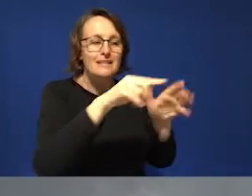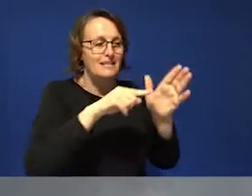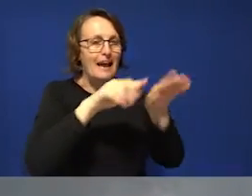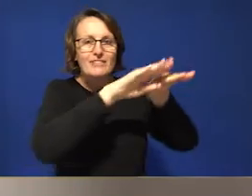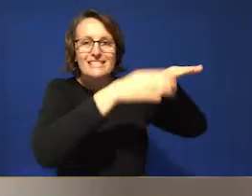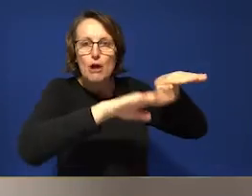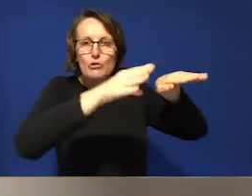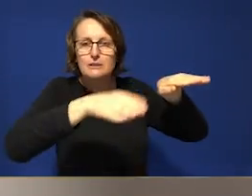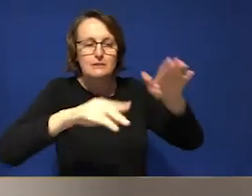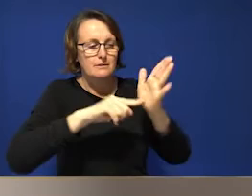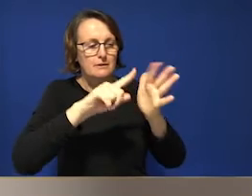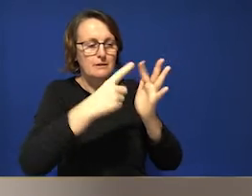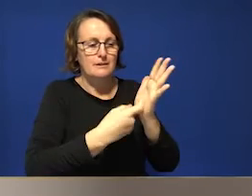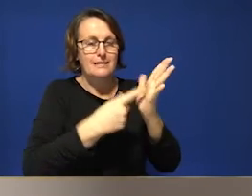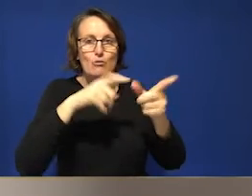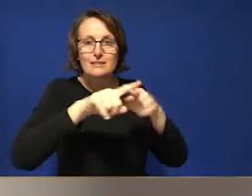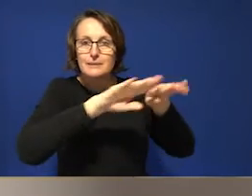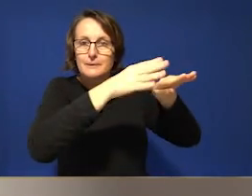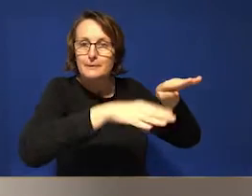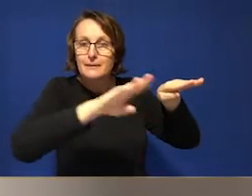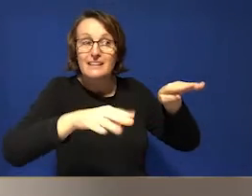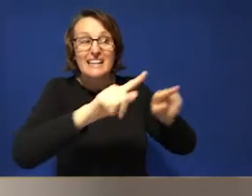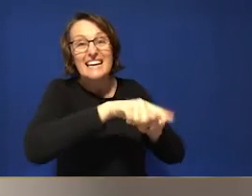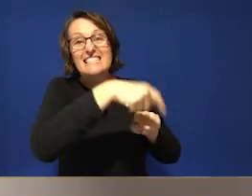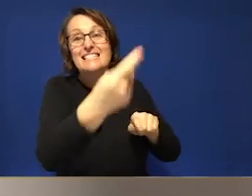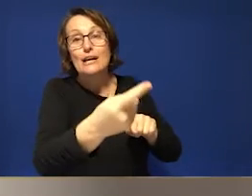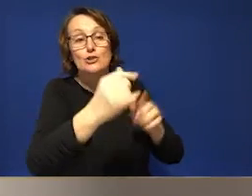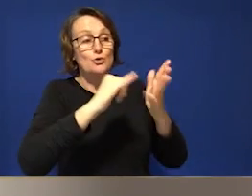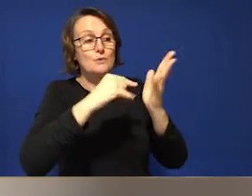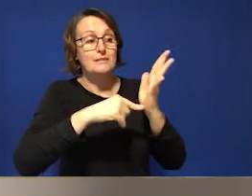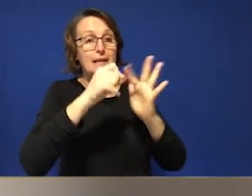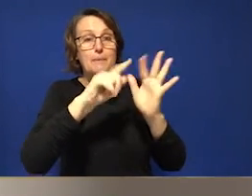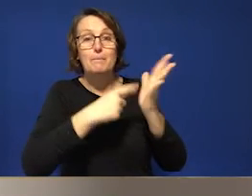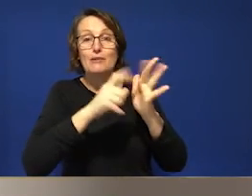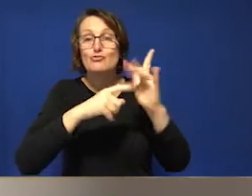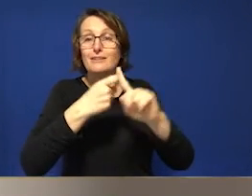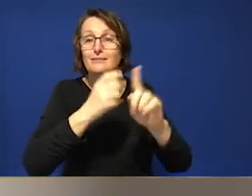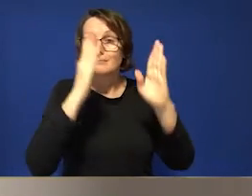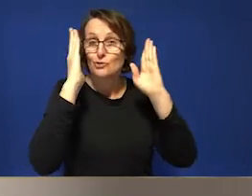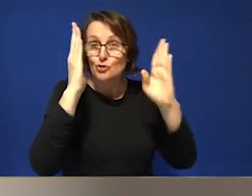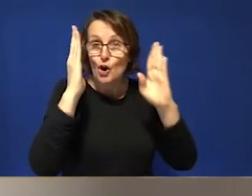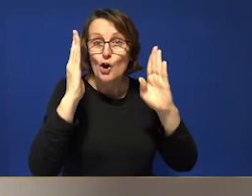It's got sunken courtyard. It doesn't compete with some parts and yet it's a worthy contemporary building.